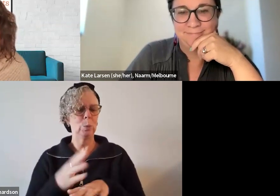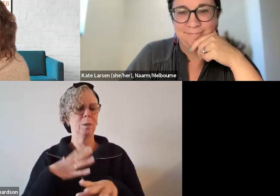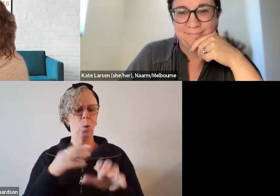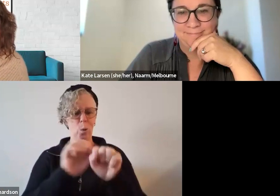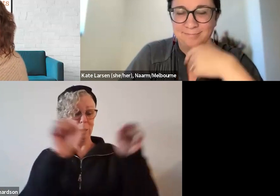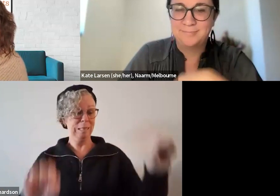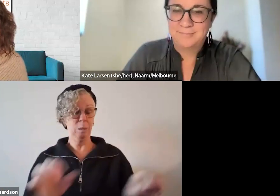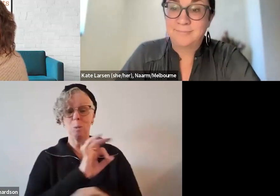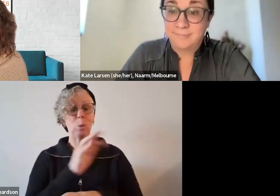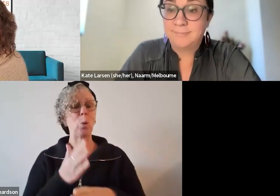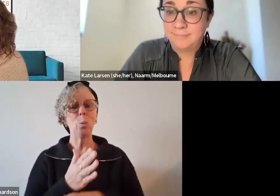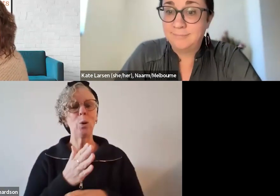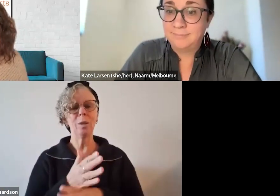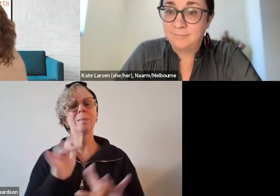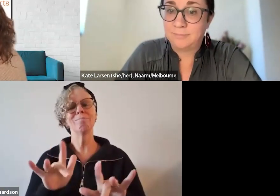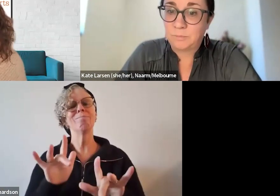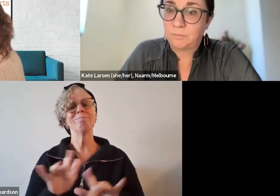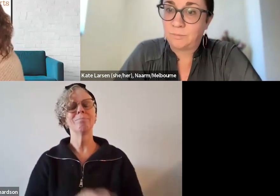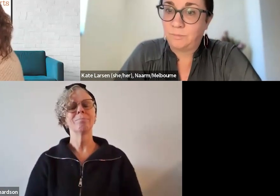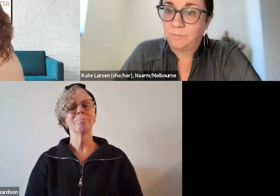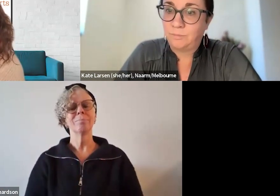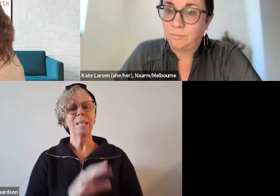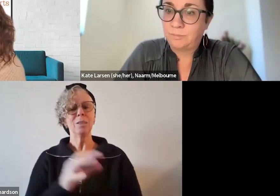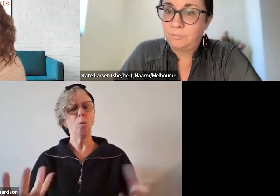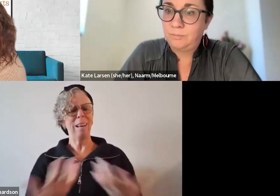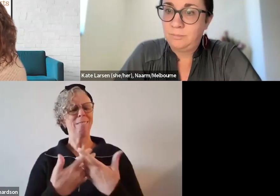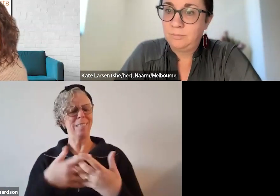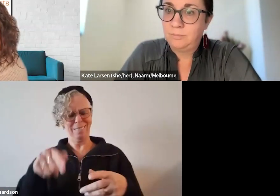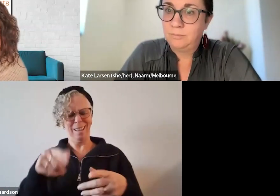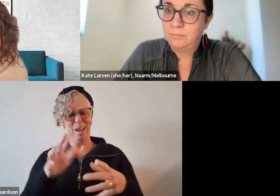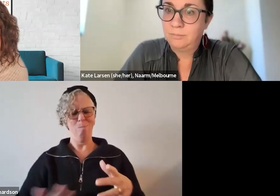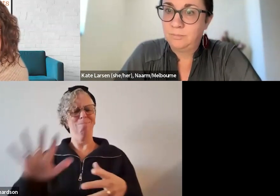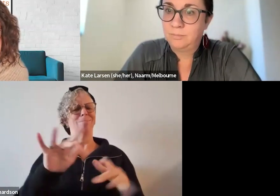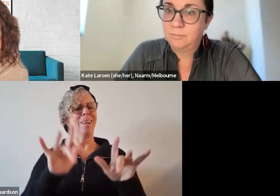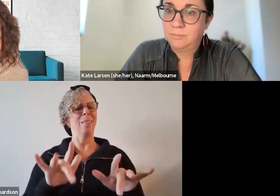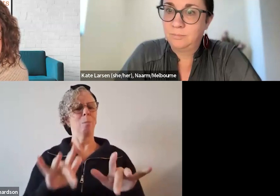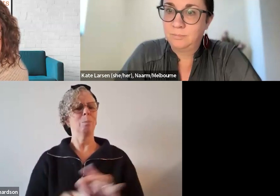that just aren't fit for our sector, that aren't kind of made for us.